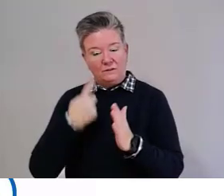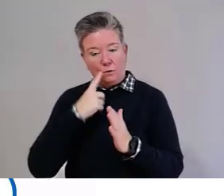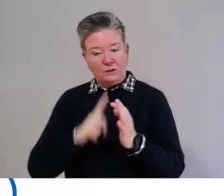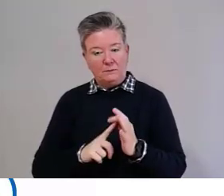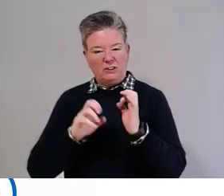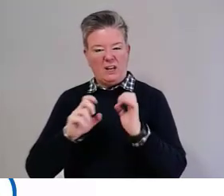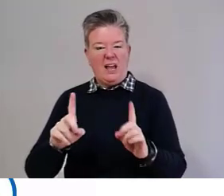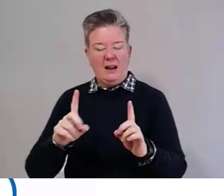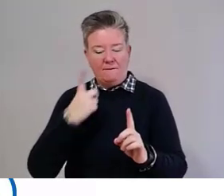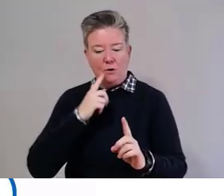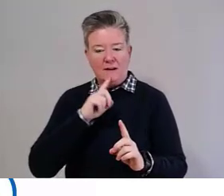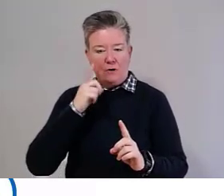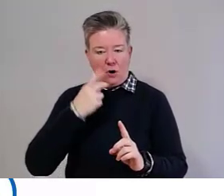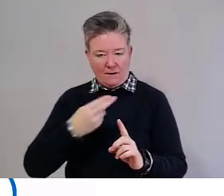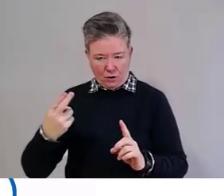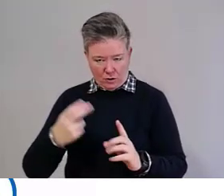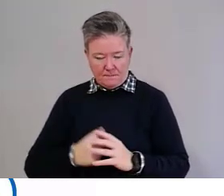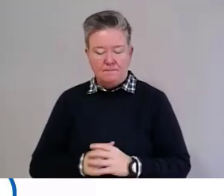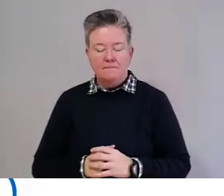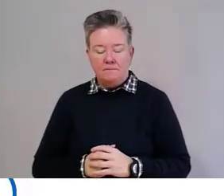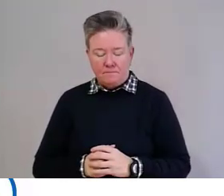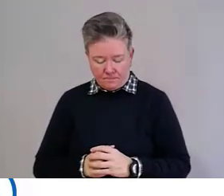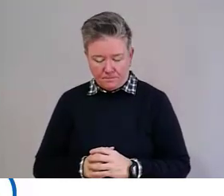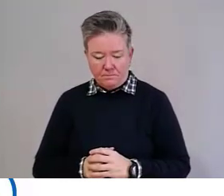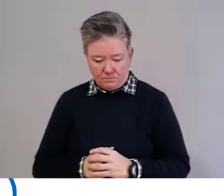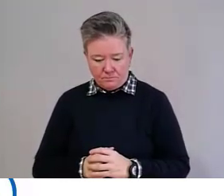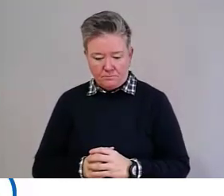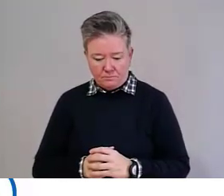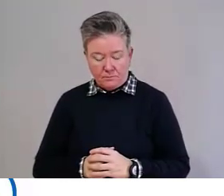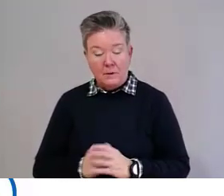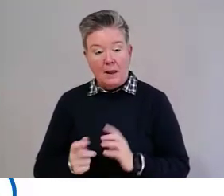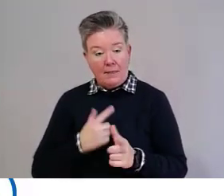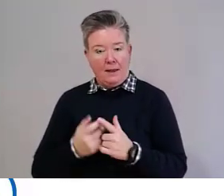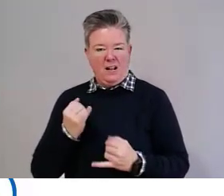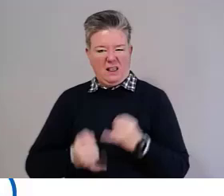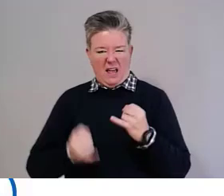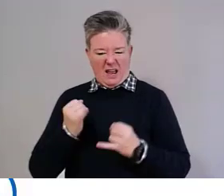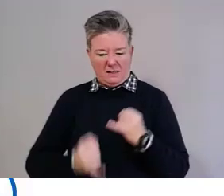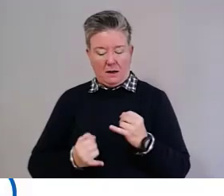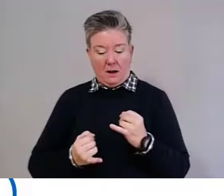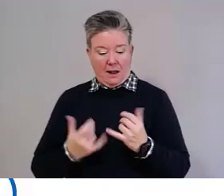for deaf and hard of hearing, and lastly, the Present Level of